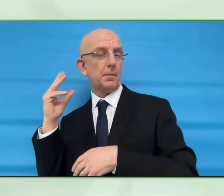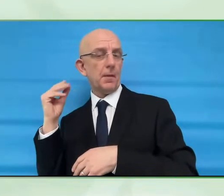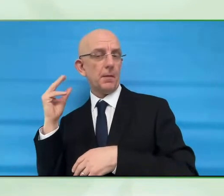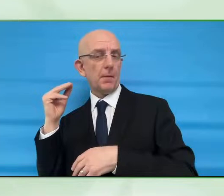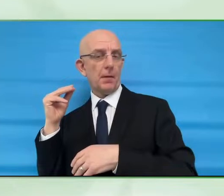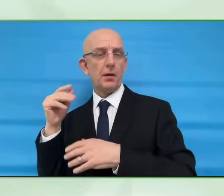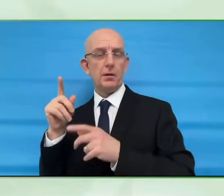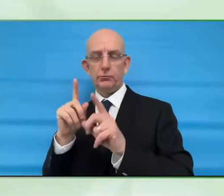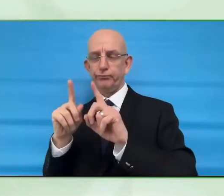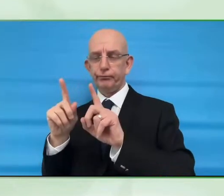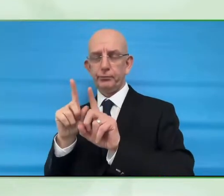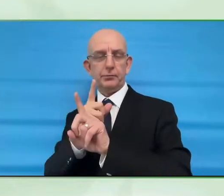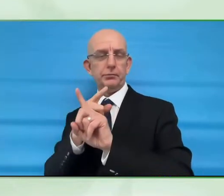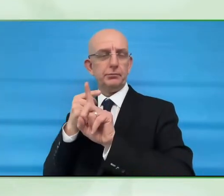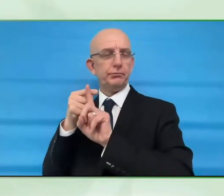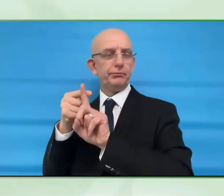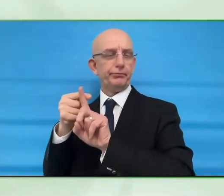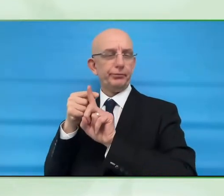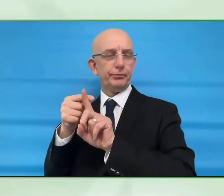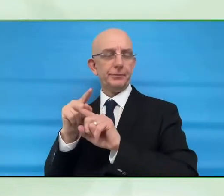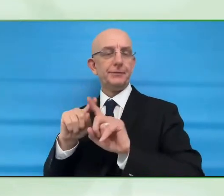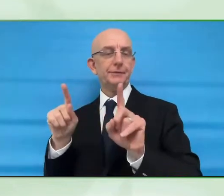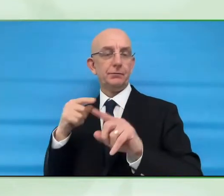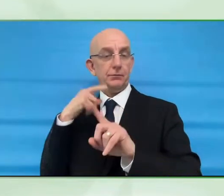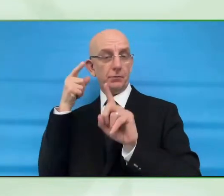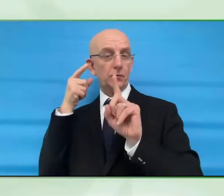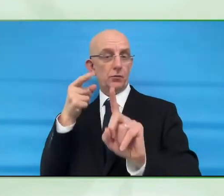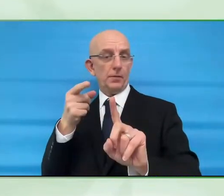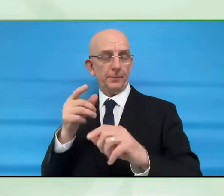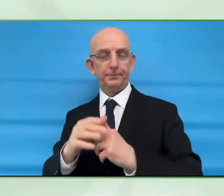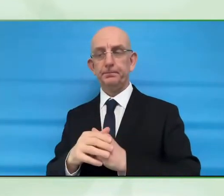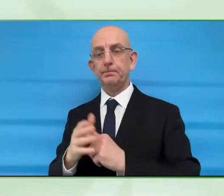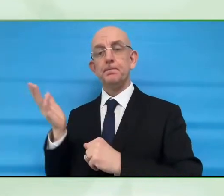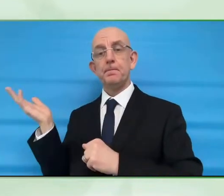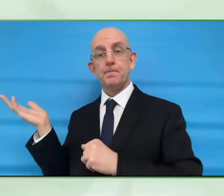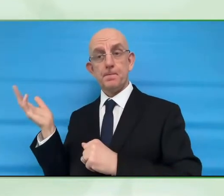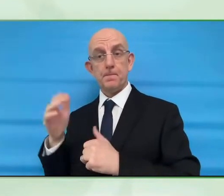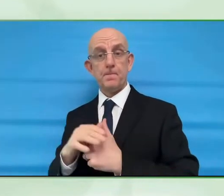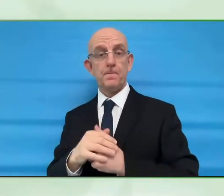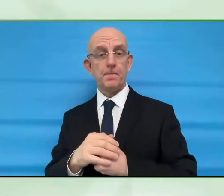you explore it if you don't have access to visuals. Everything is set up to do it that way.